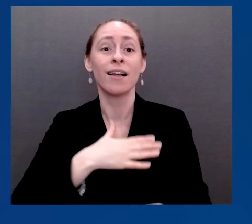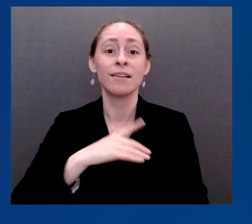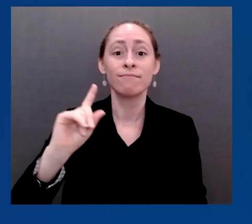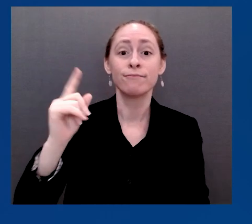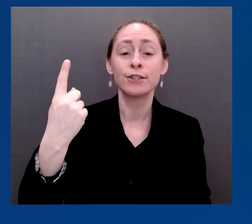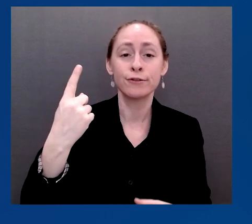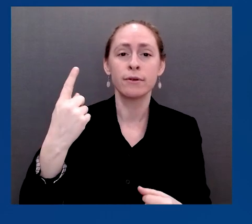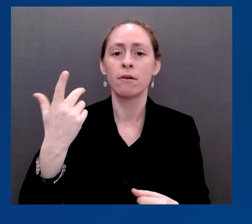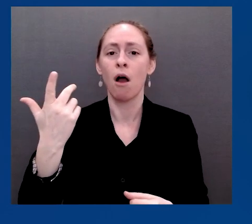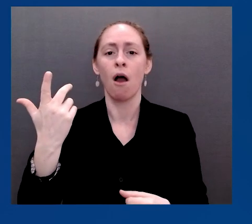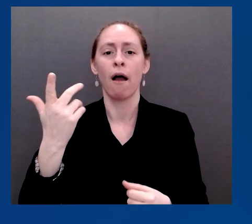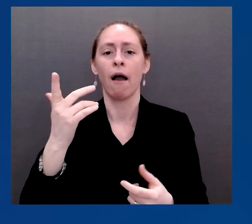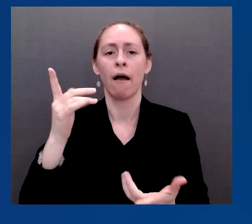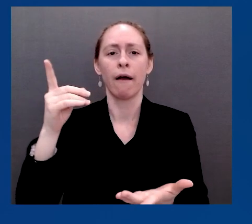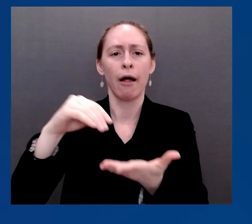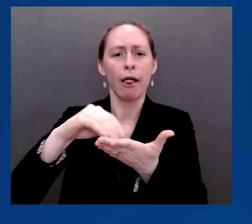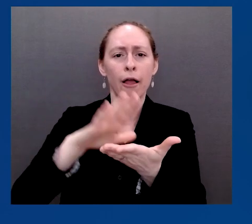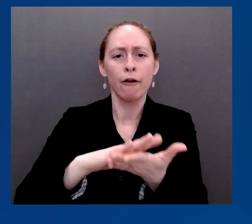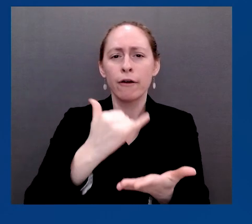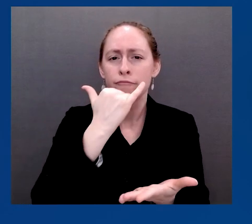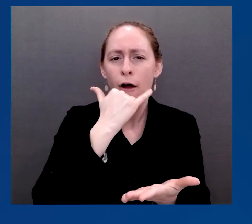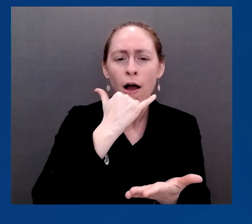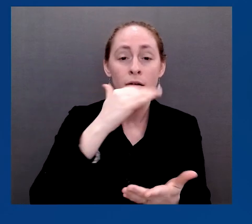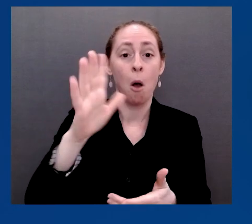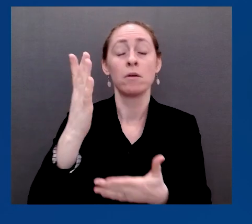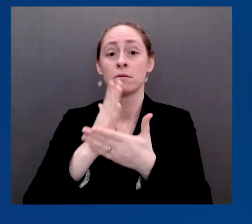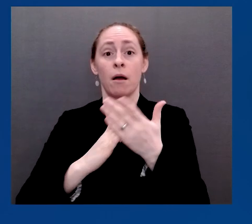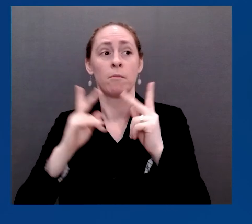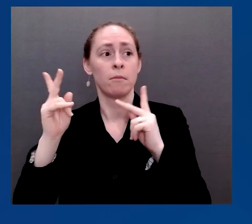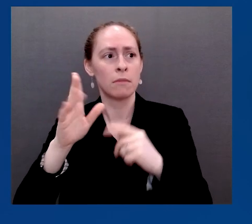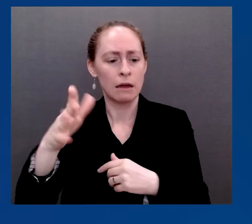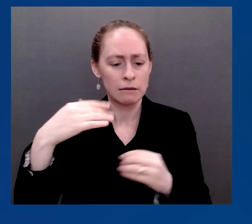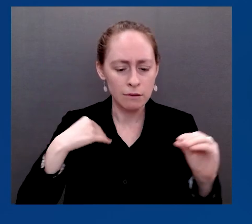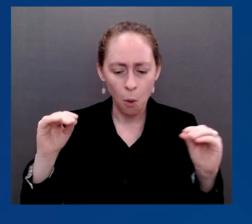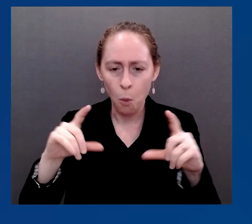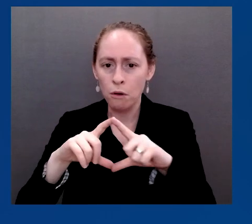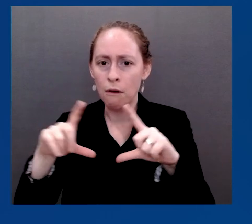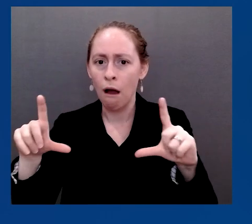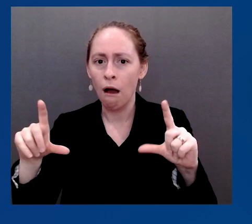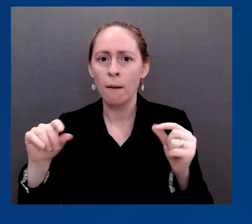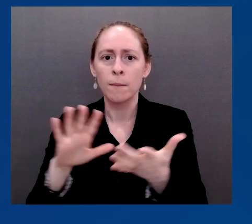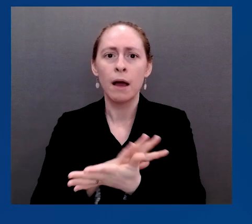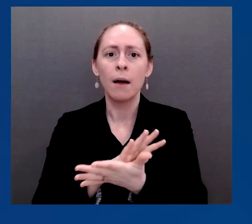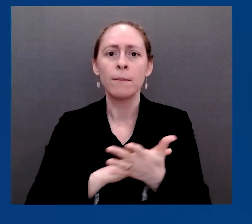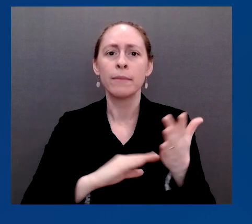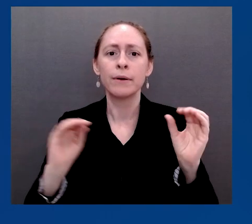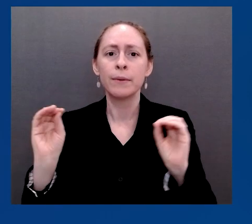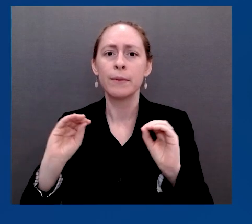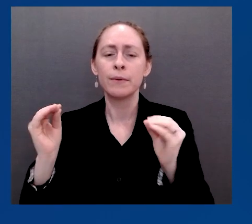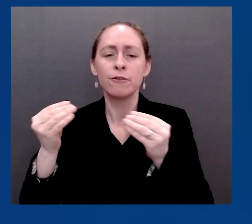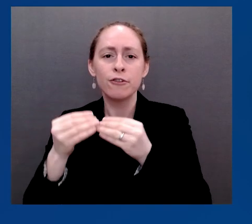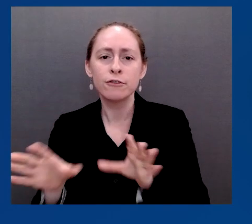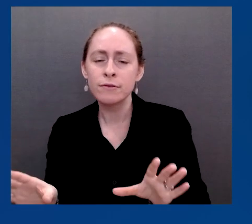and have encountered some challenges across different channels, which has led to delayed reporting for booster shots in many states.